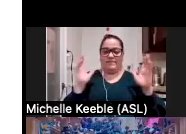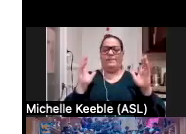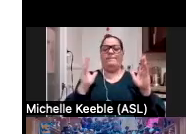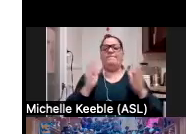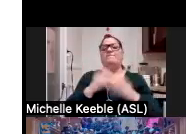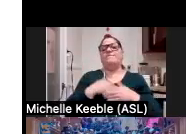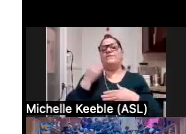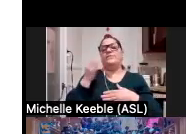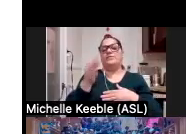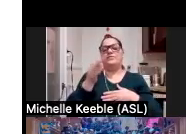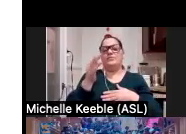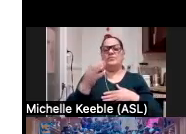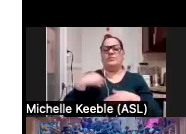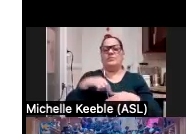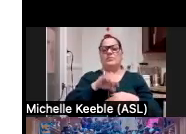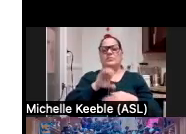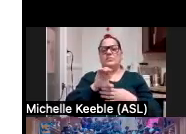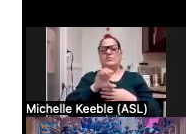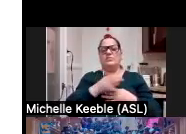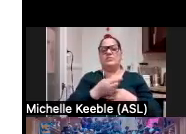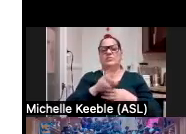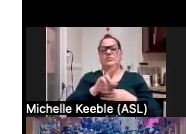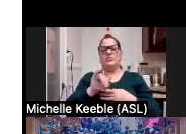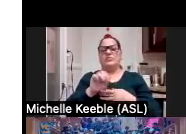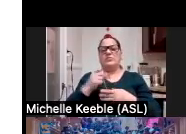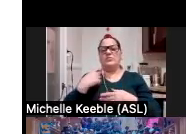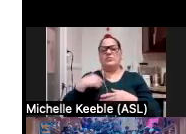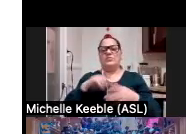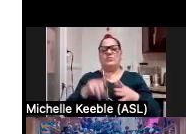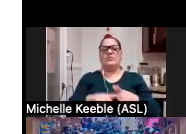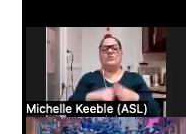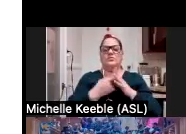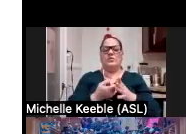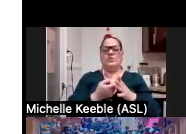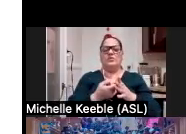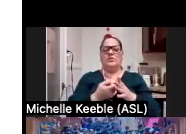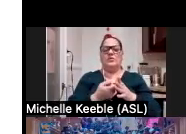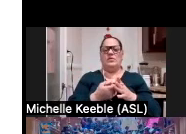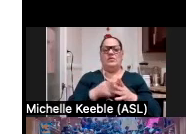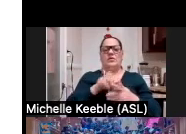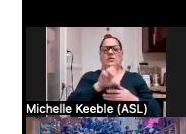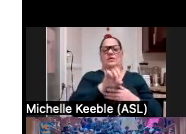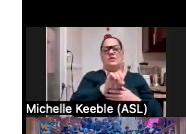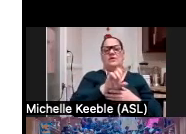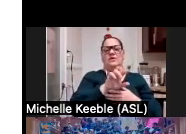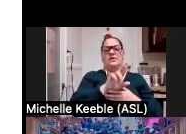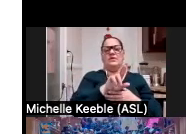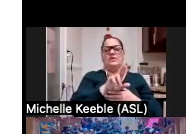overview as Chris started, we're going to start over right now to um Dr. Henry Viscardi Jr.